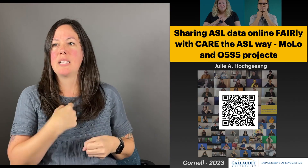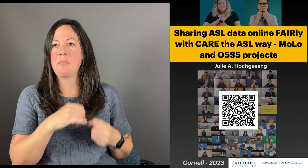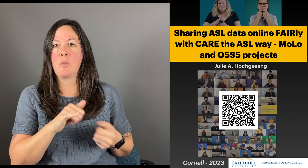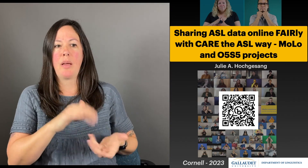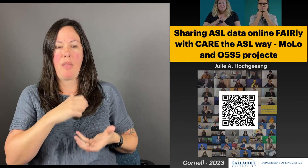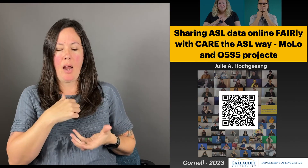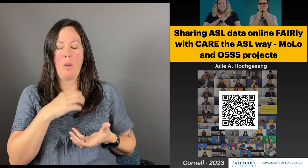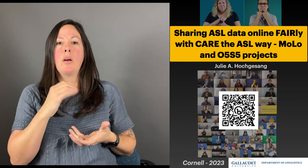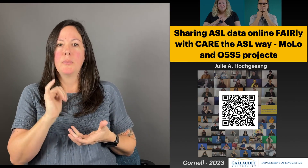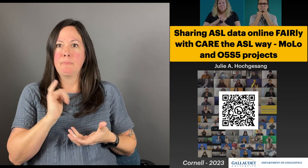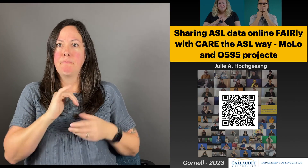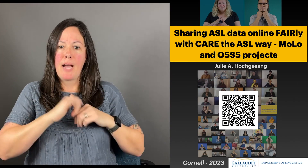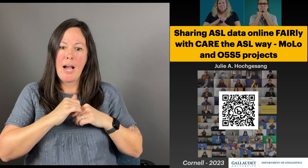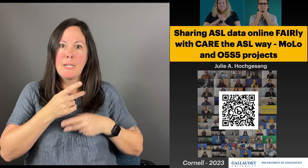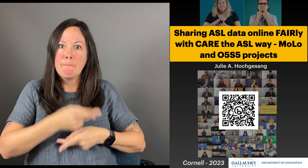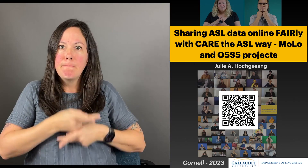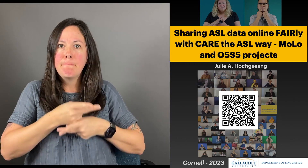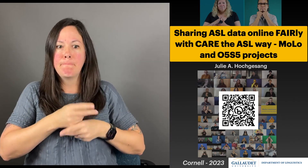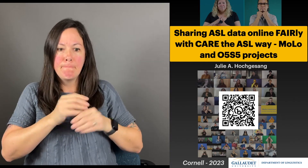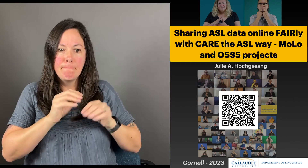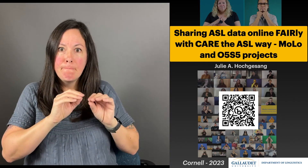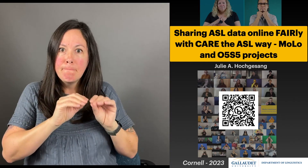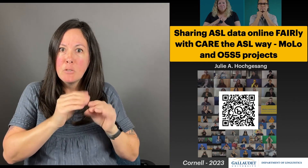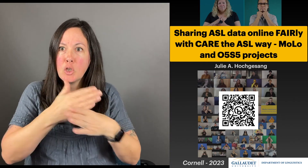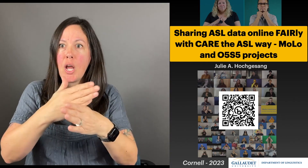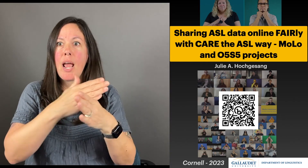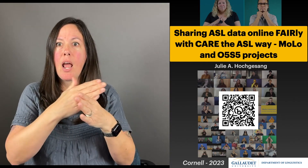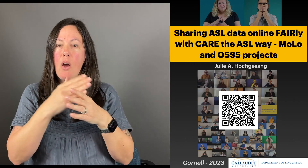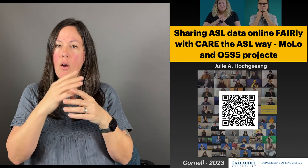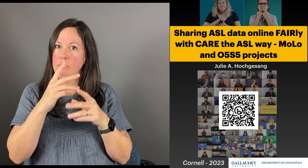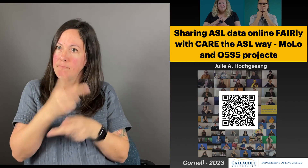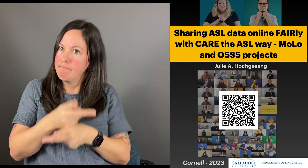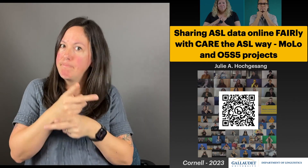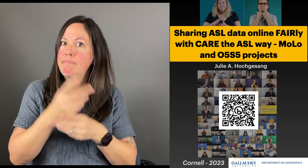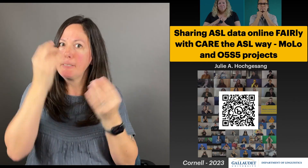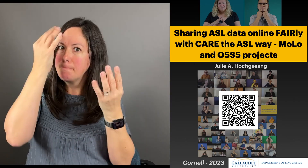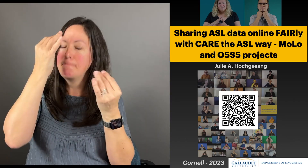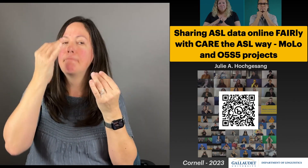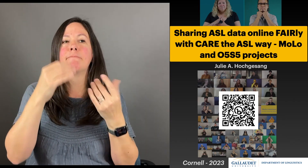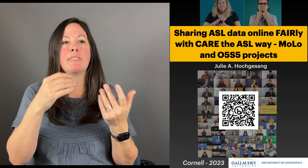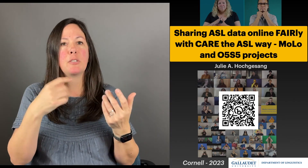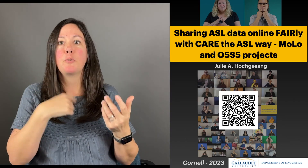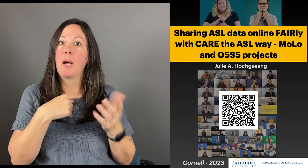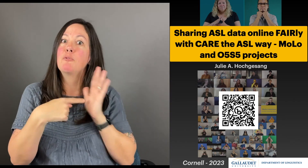our lives really people's personal selves that they are sharing with us and